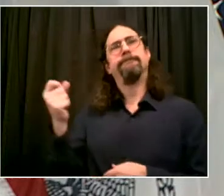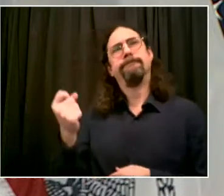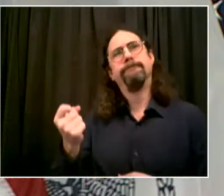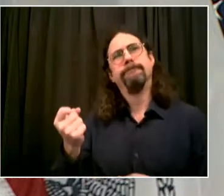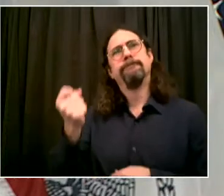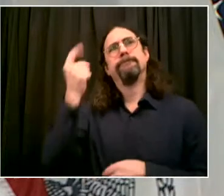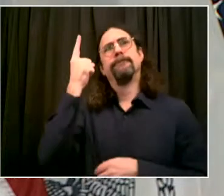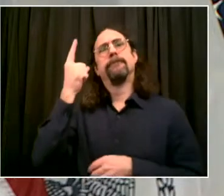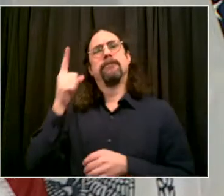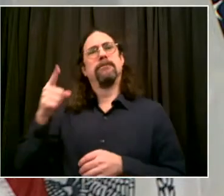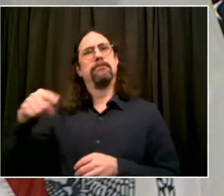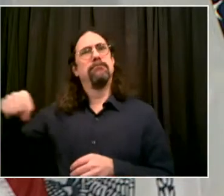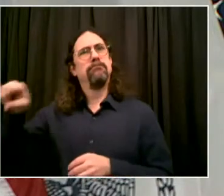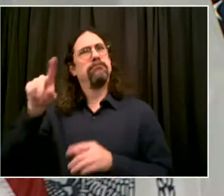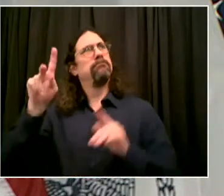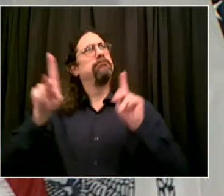NYCHA, HE UNDERSTANDS FULLY THE POWER OF THE